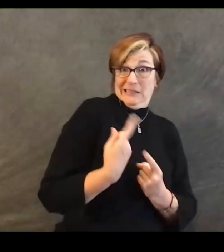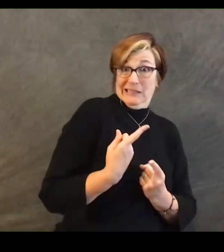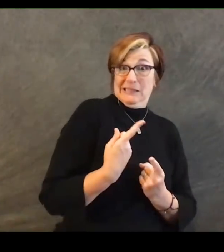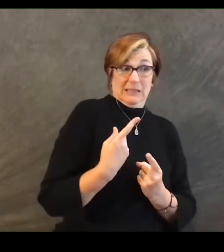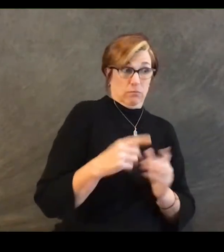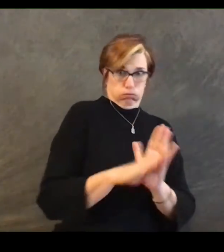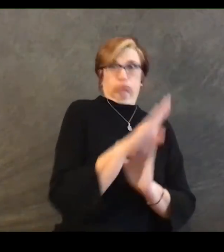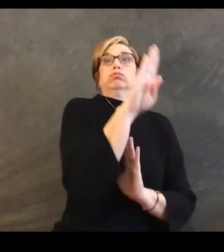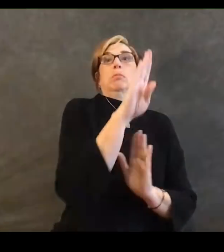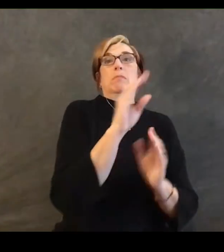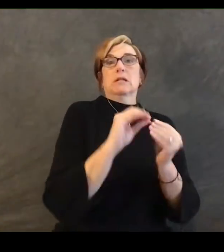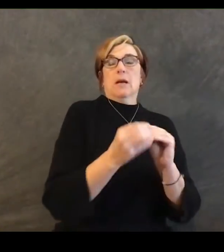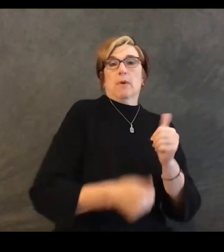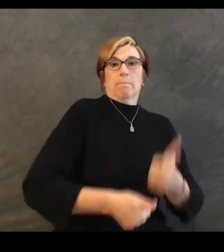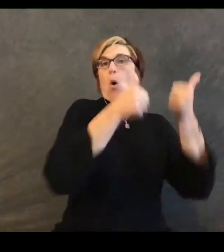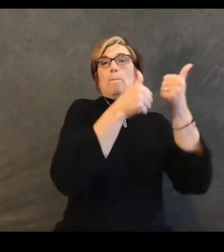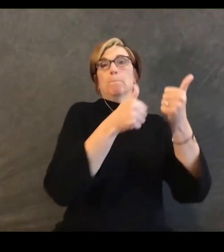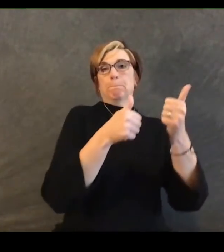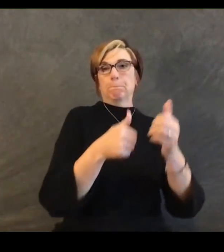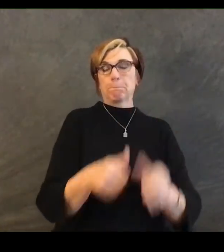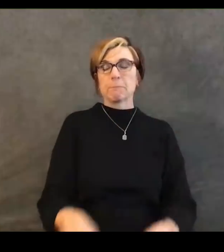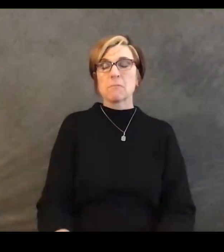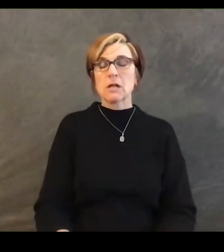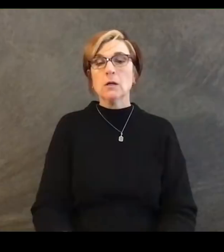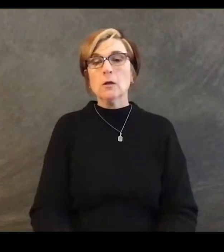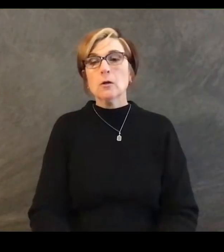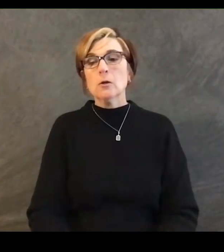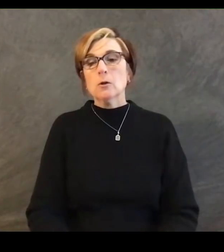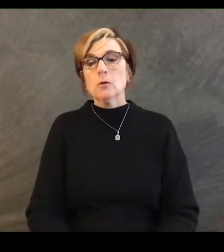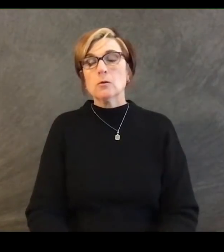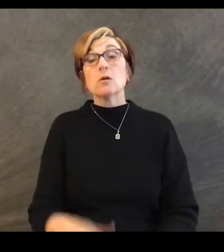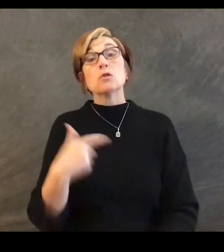addition to the supplies were delivering we're also giving hospitals the